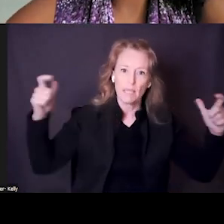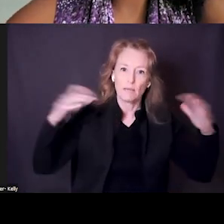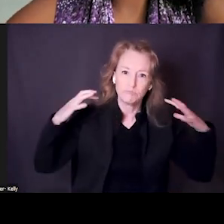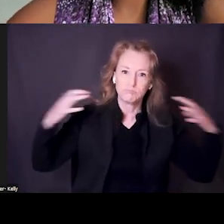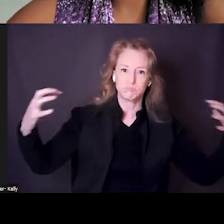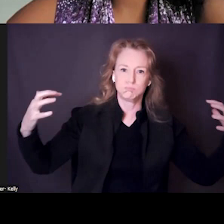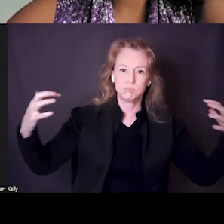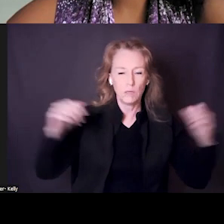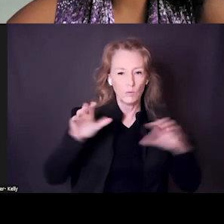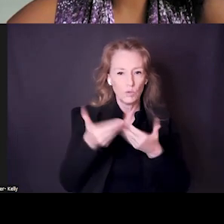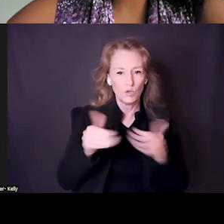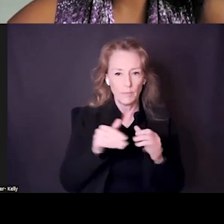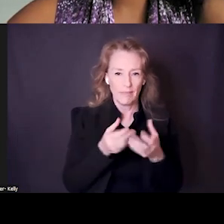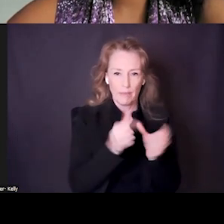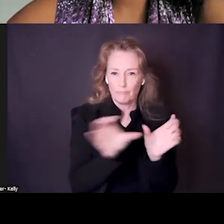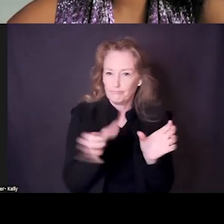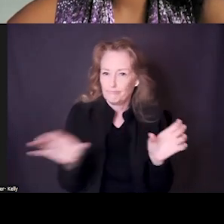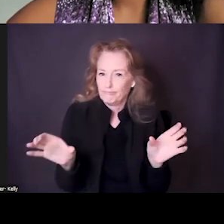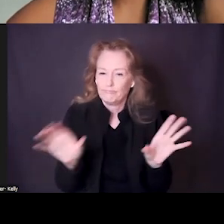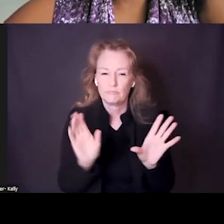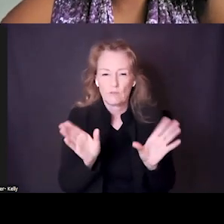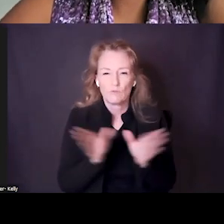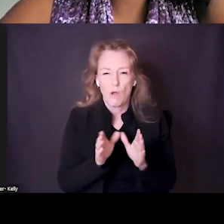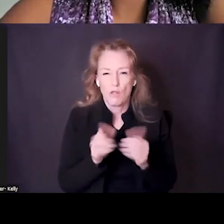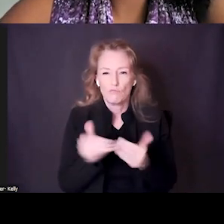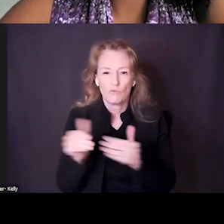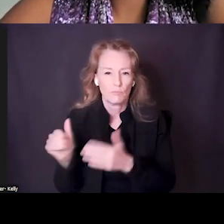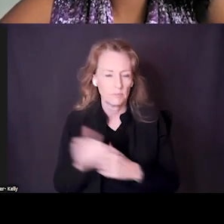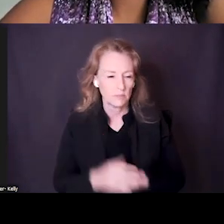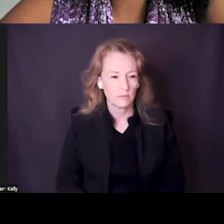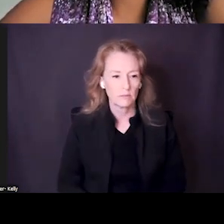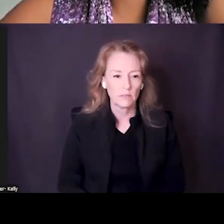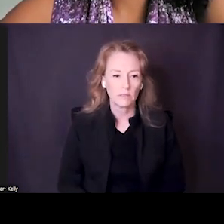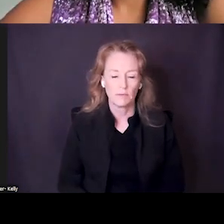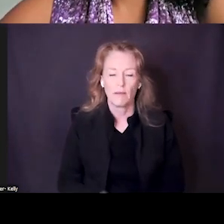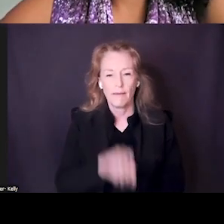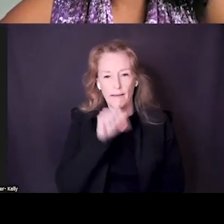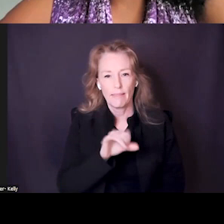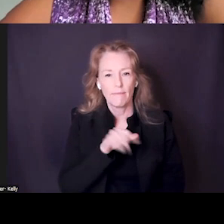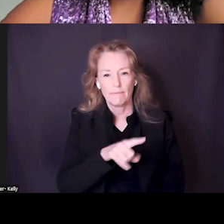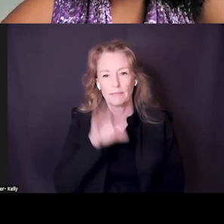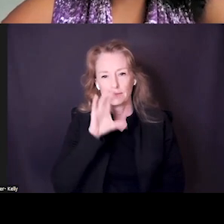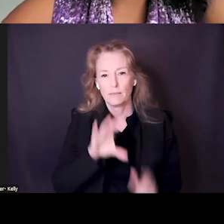I LOVE THIS PICTURE. WE ENDED UP BEING IN HOTEL ROOMS.